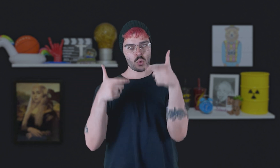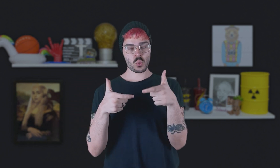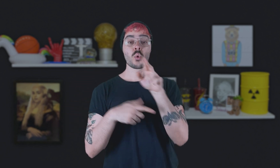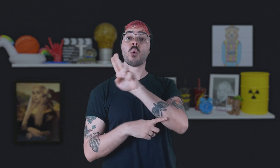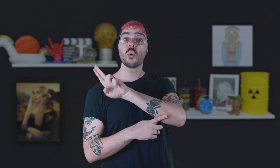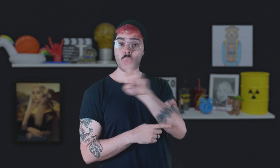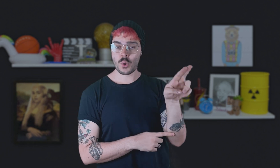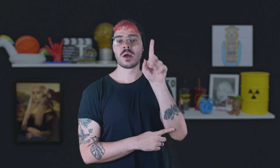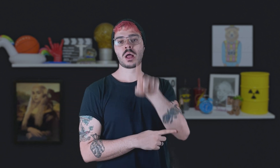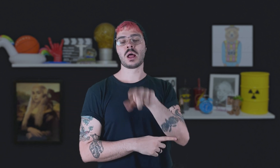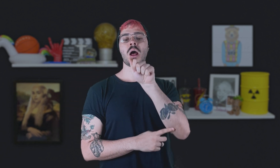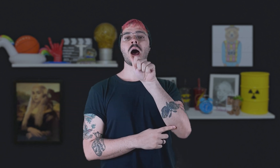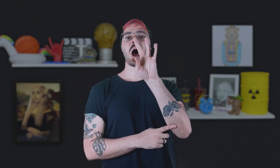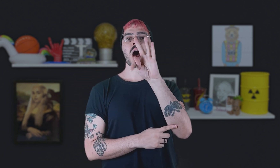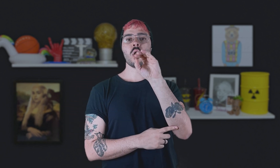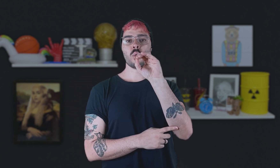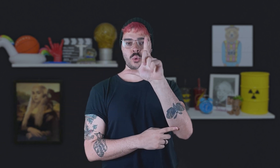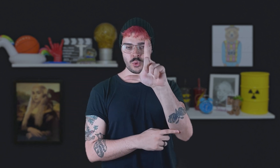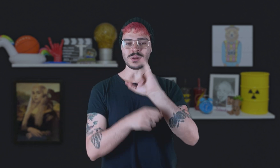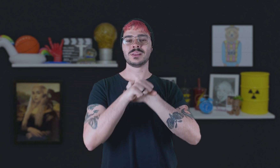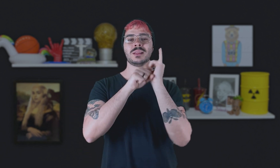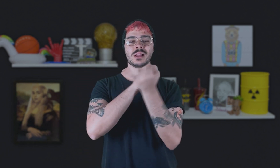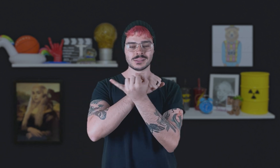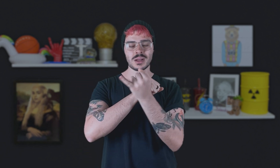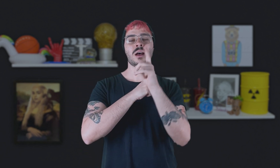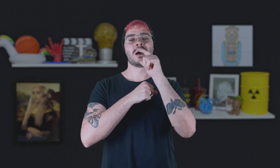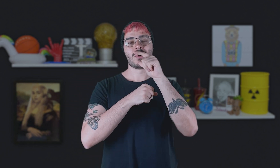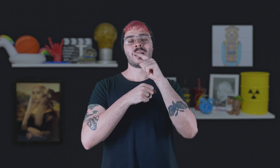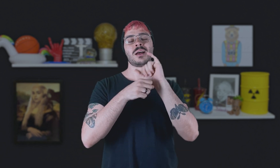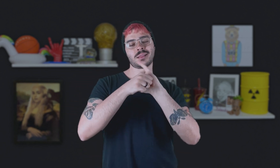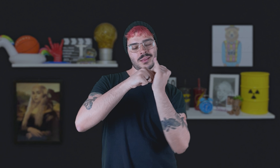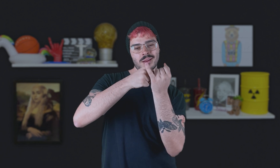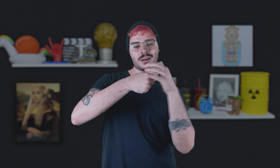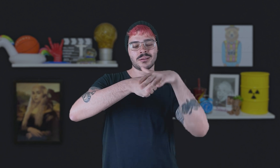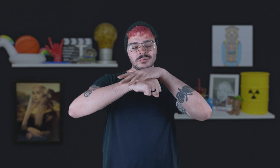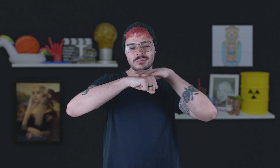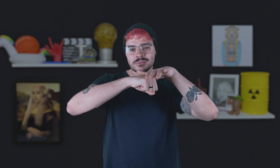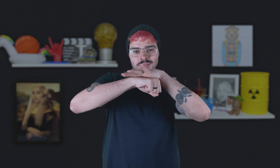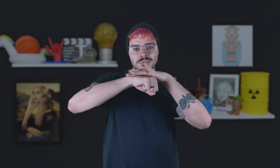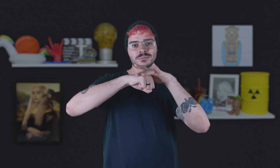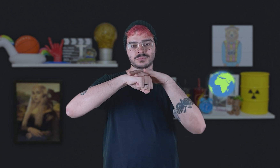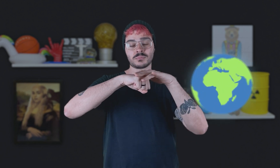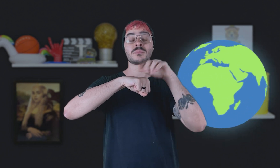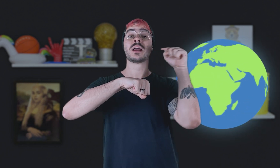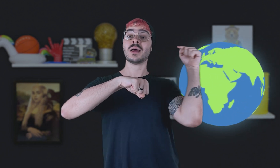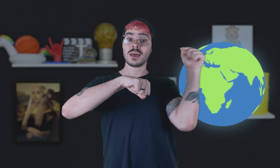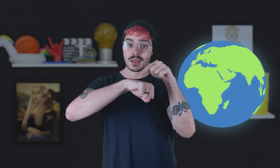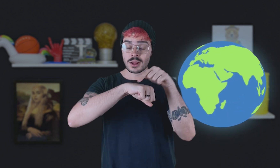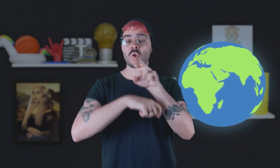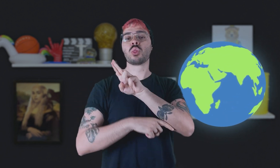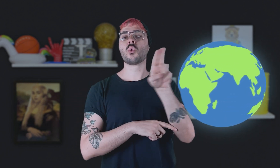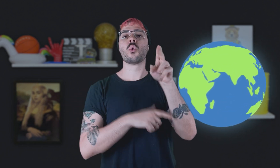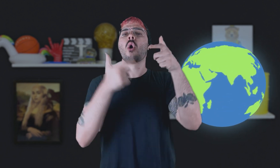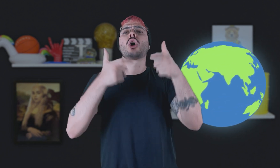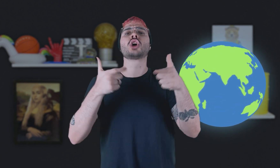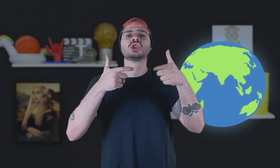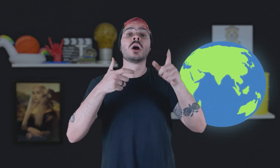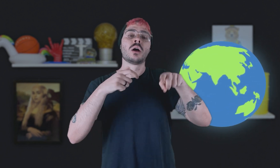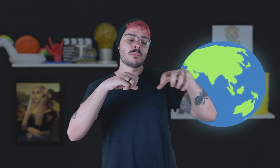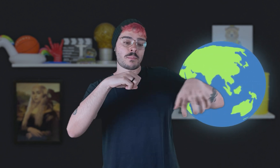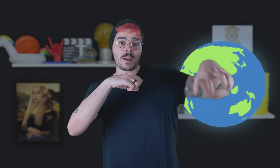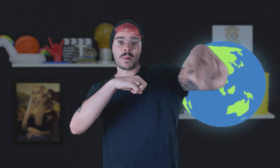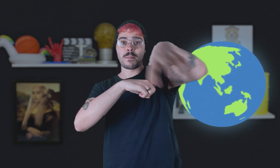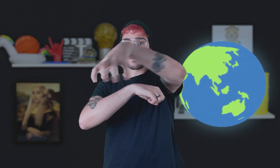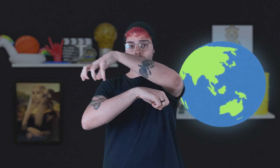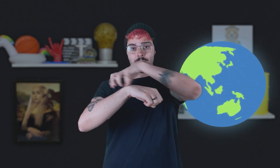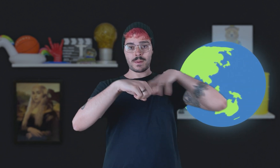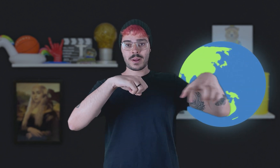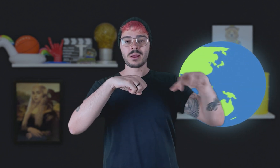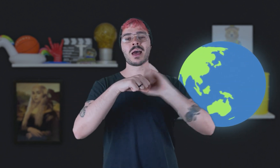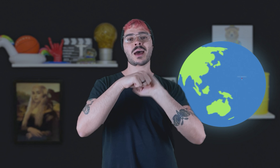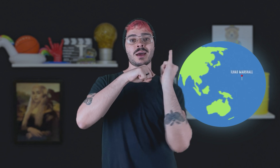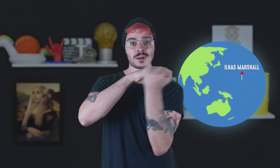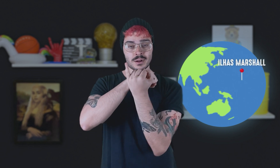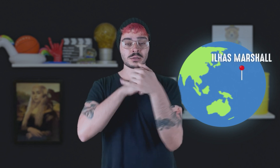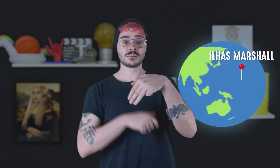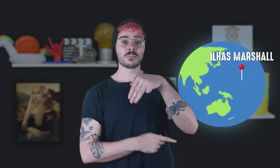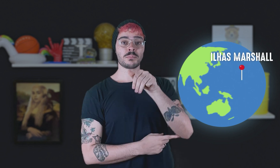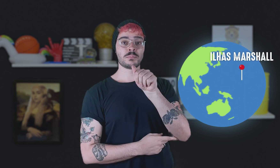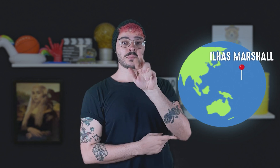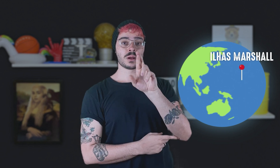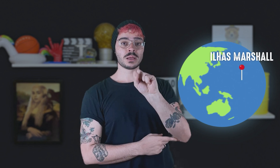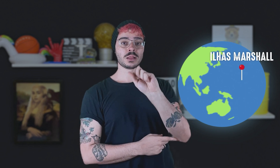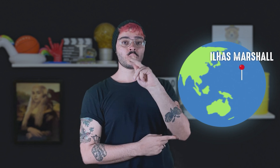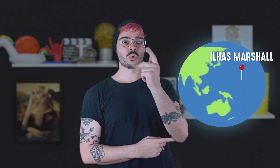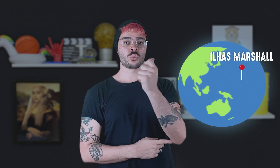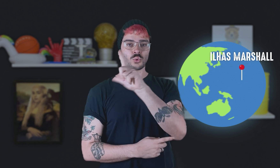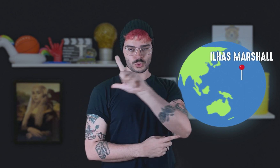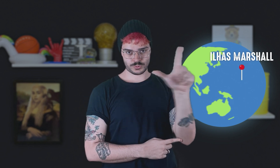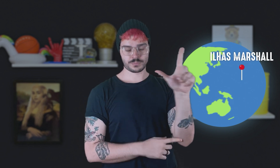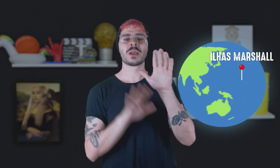it's called Bikini Atoll, it's in the Marshall Islands,